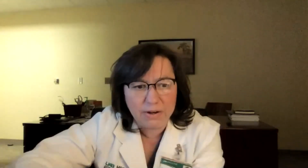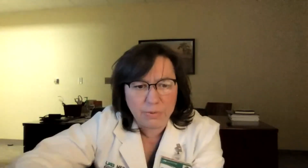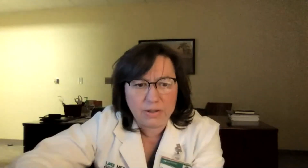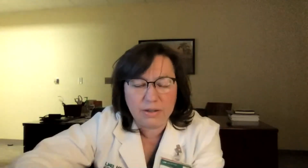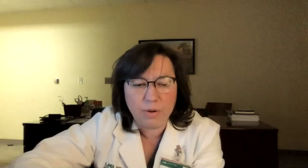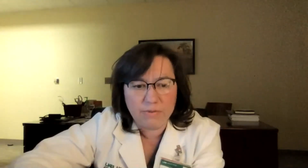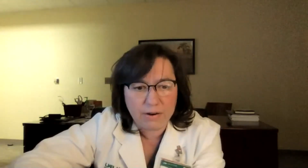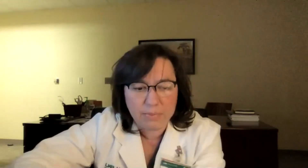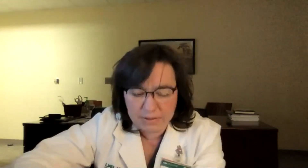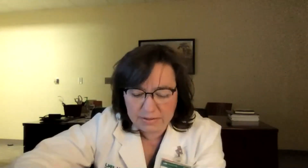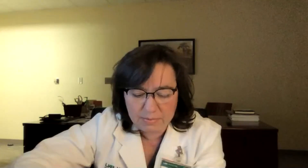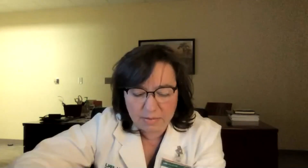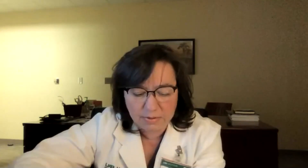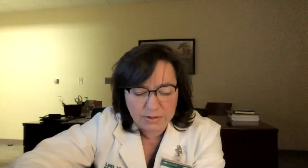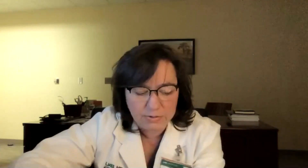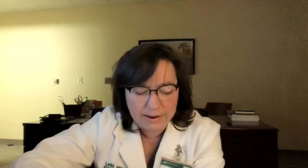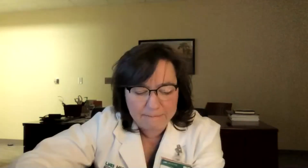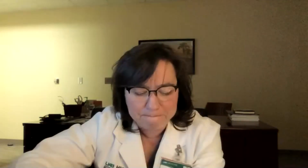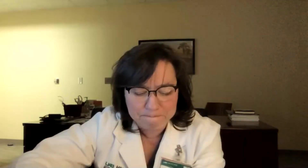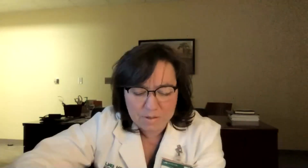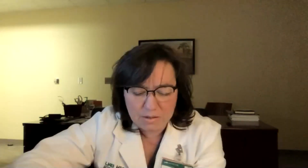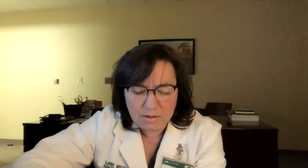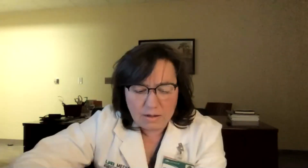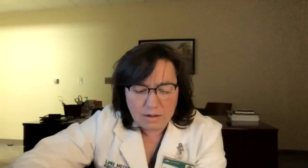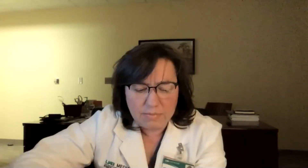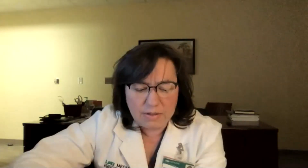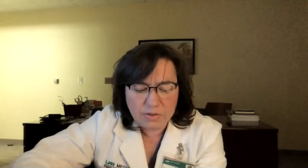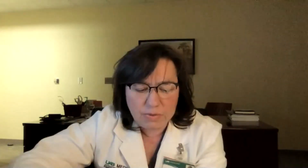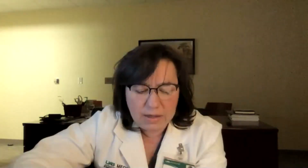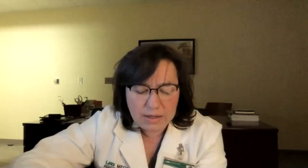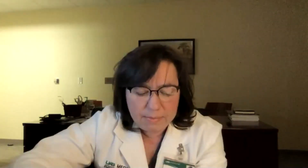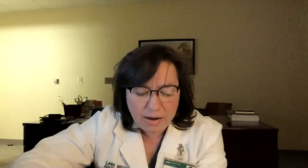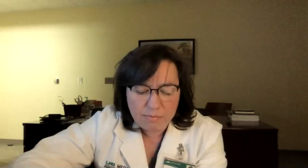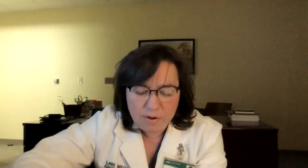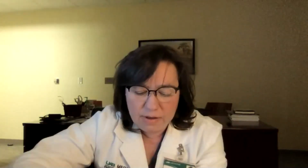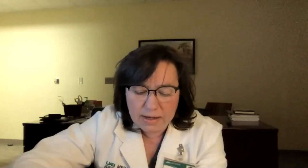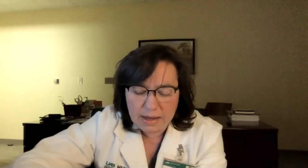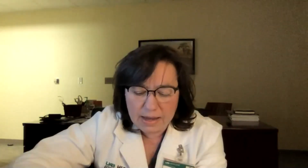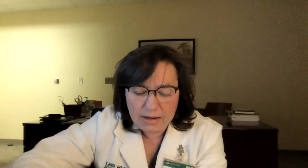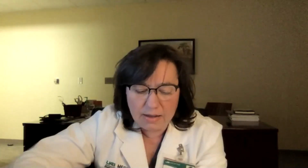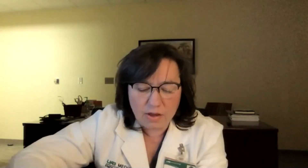quickly and we're very pleased to be able to do that um so thinking about moving ahead in the